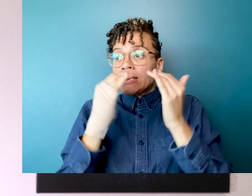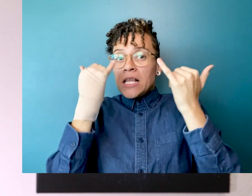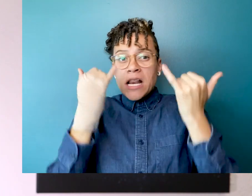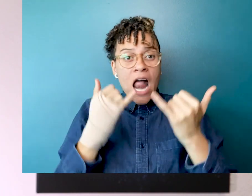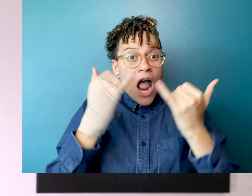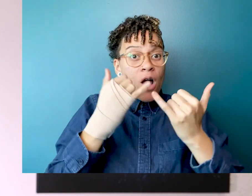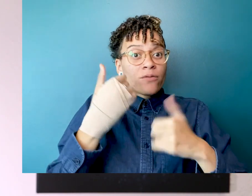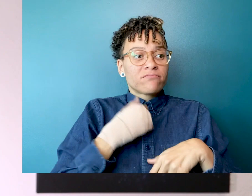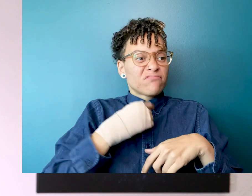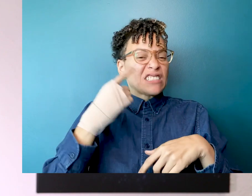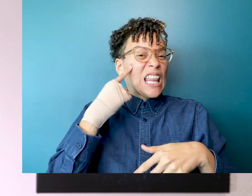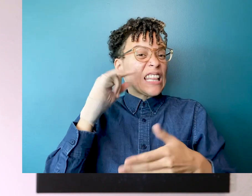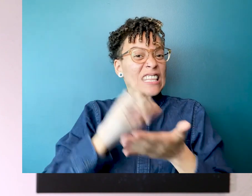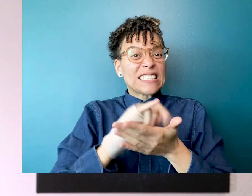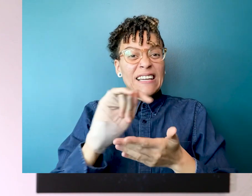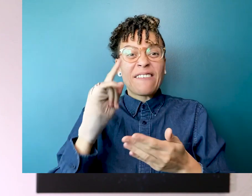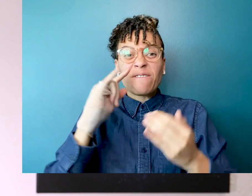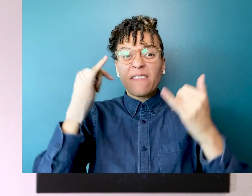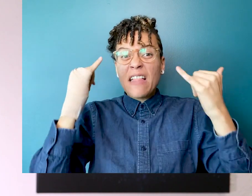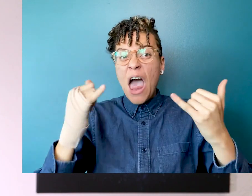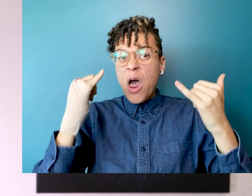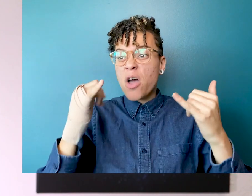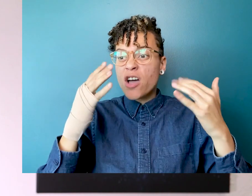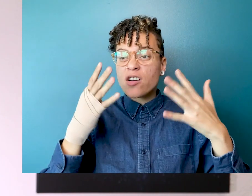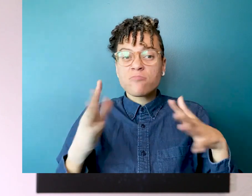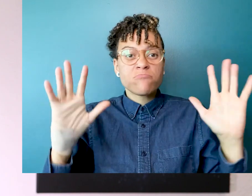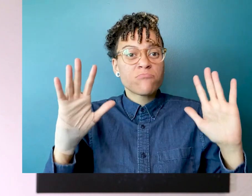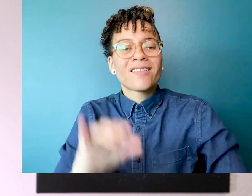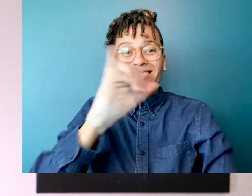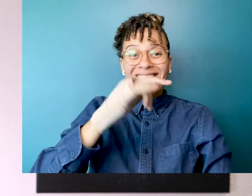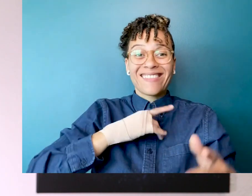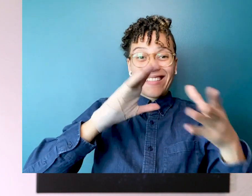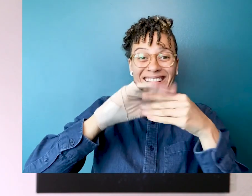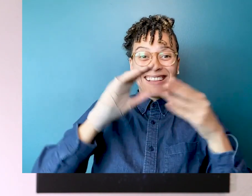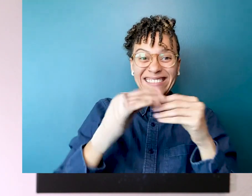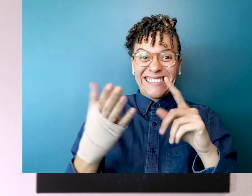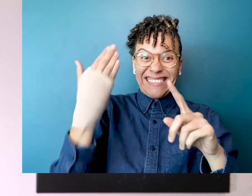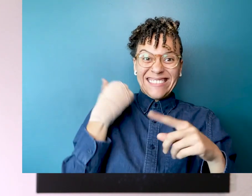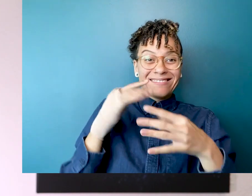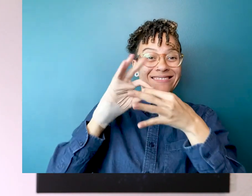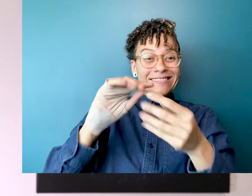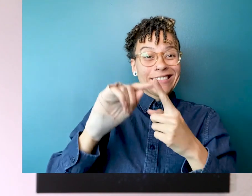enough, you'll actually see that there's something going on there that, you know, that this approach